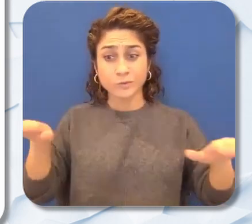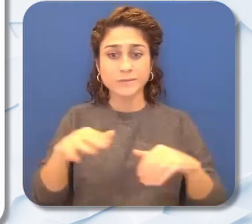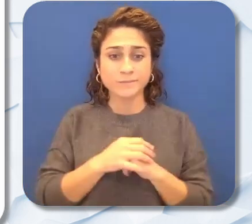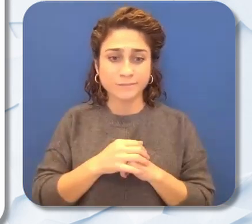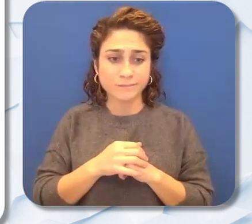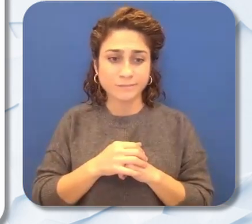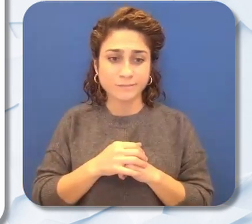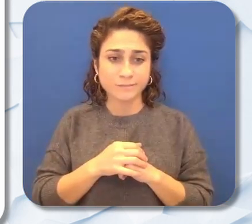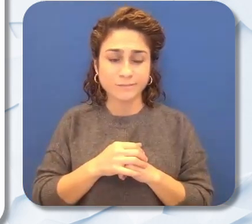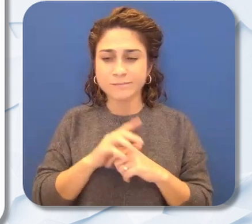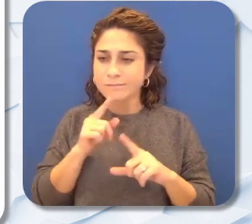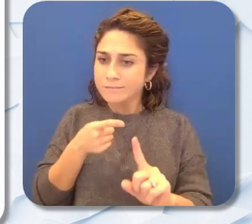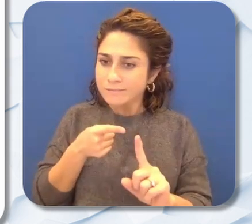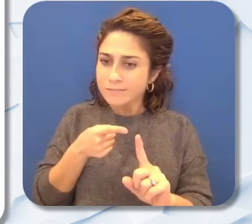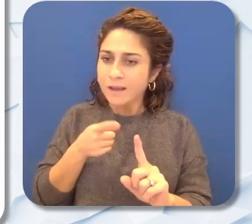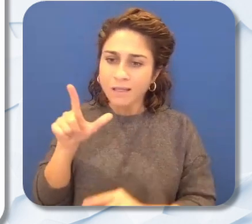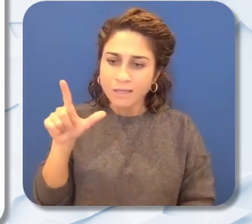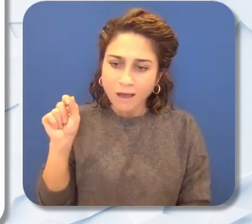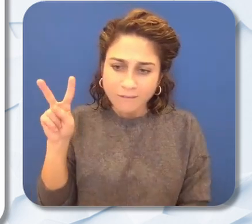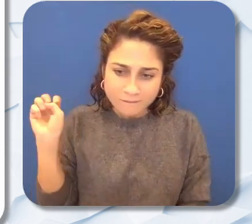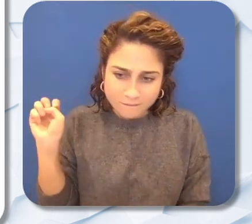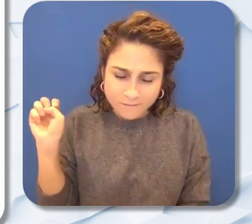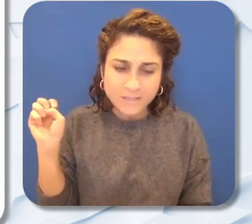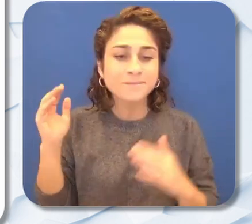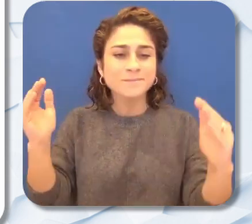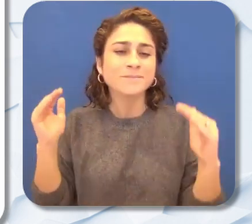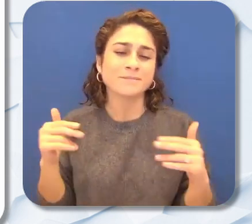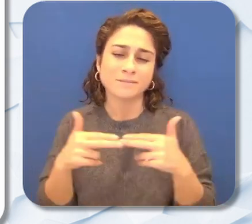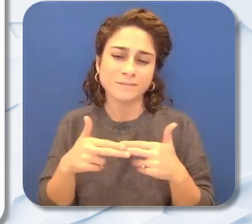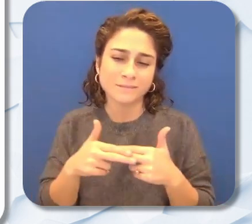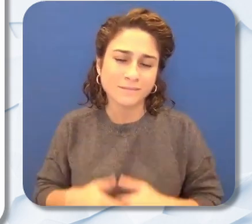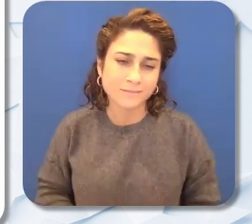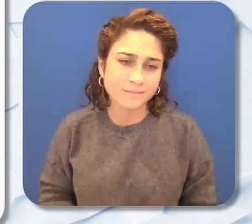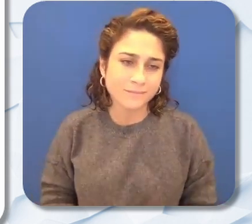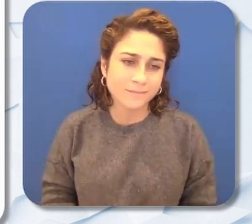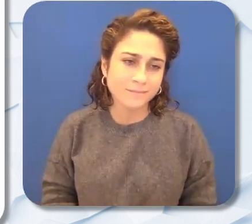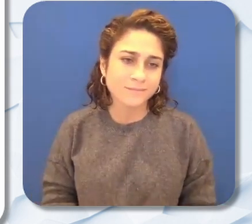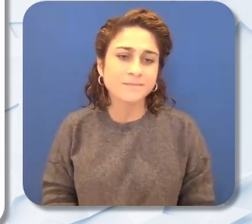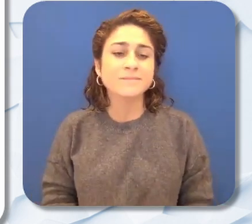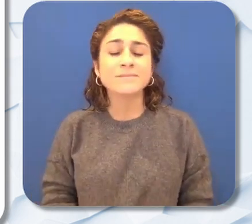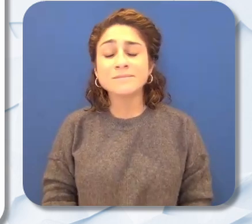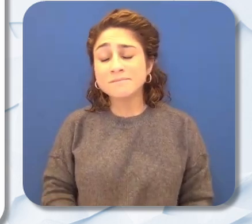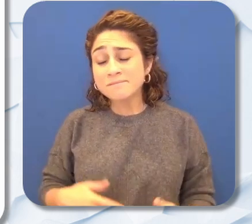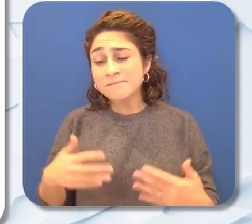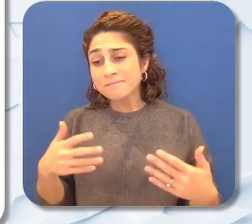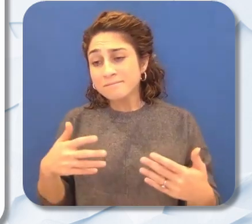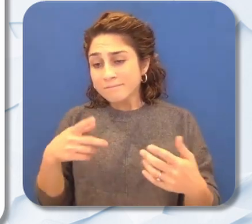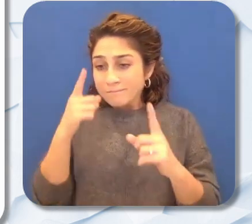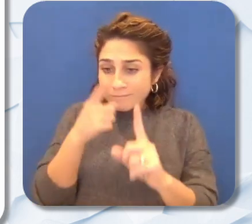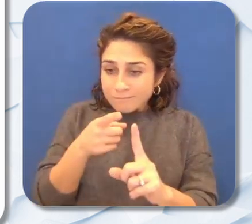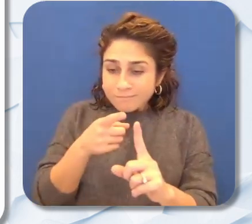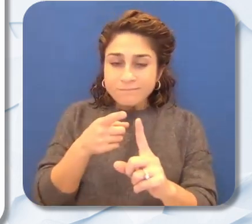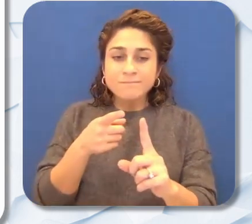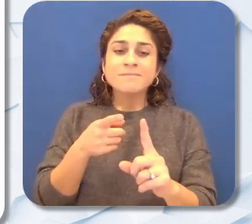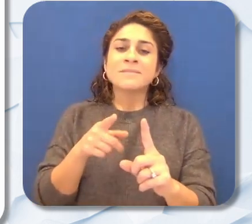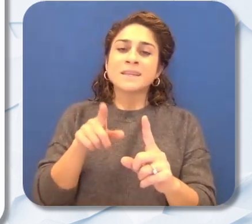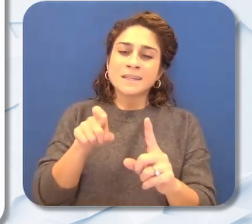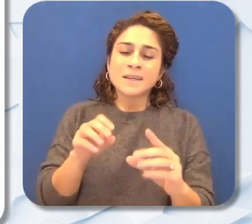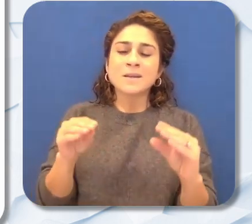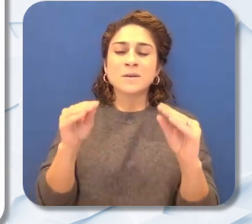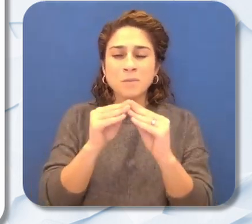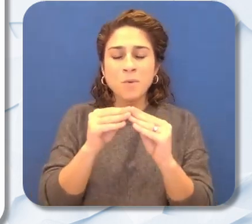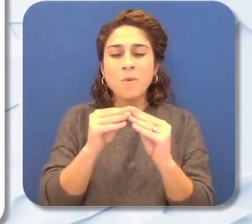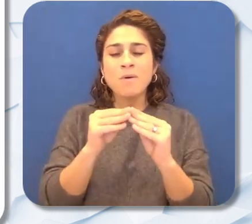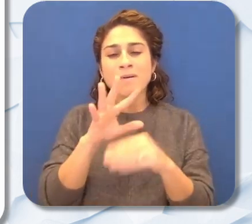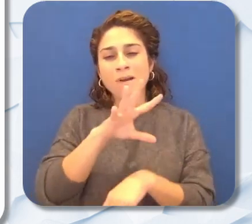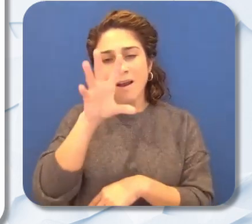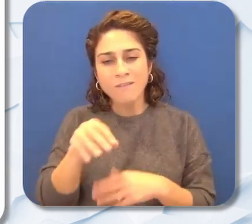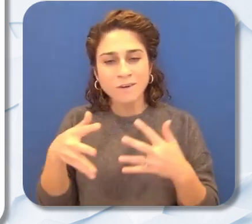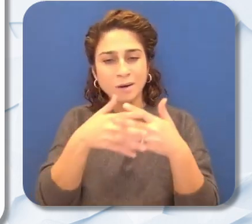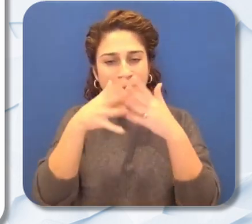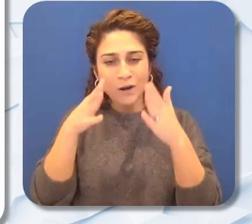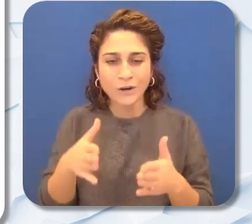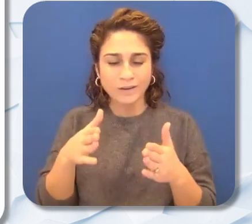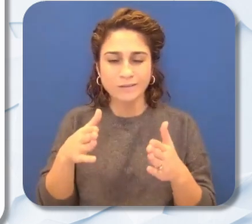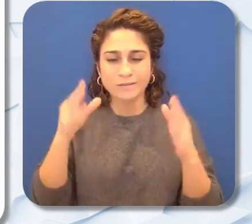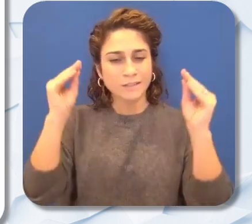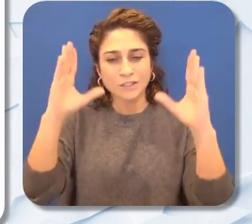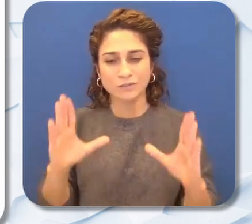Next slide. Bottom line we need more we need more African American educators. That's it. That's all.